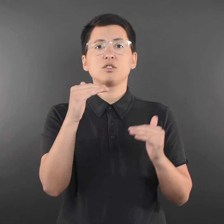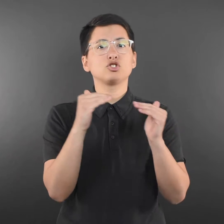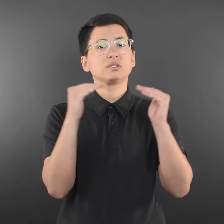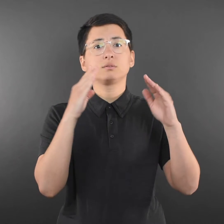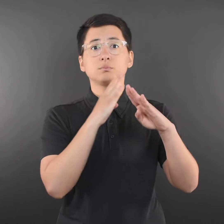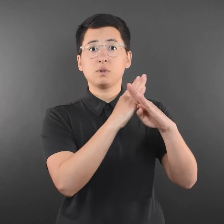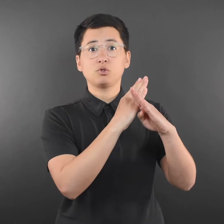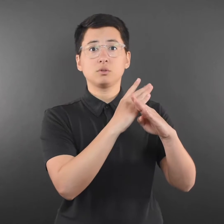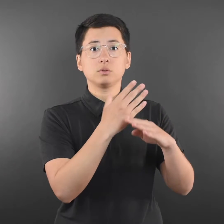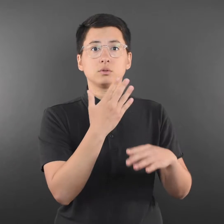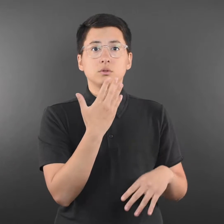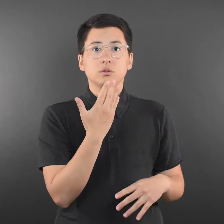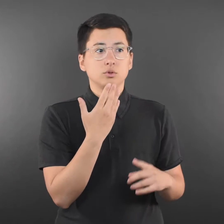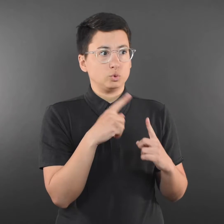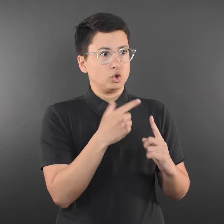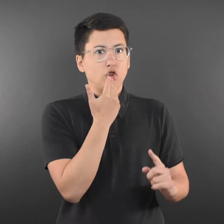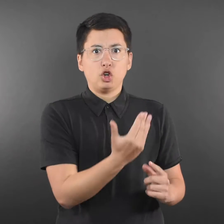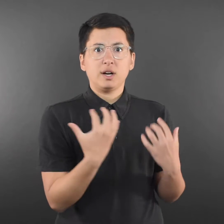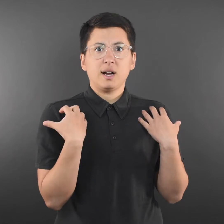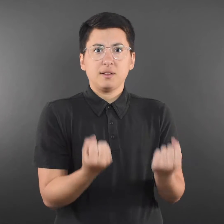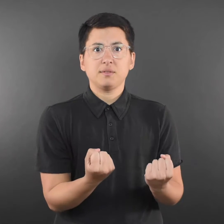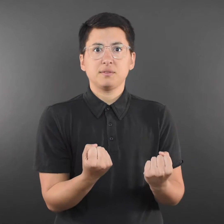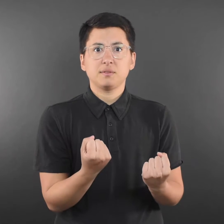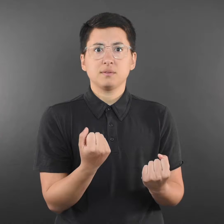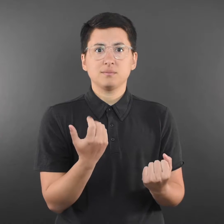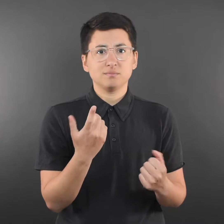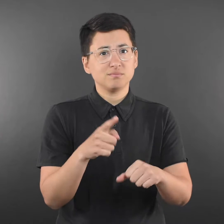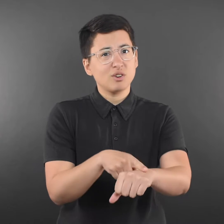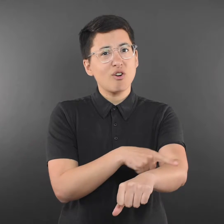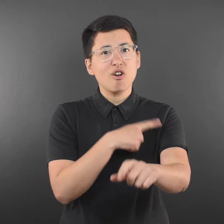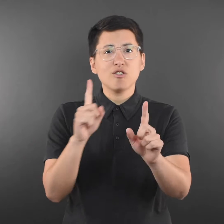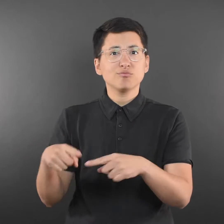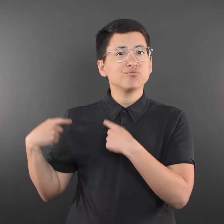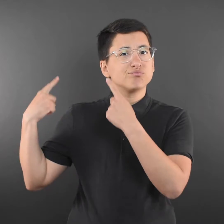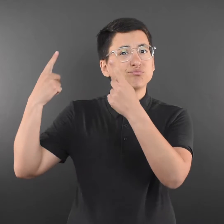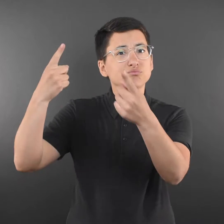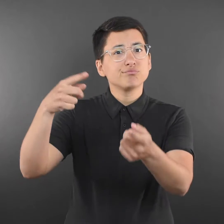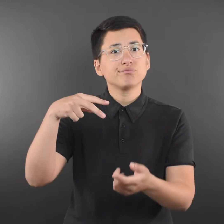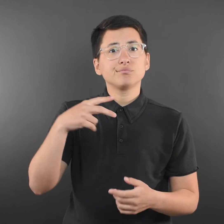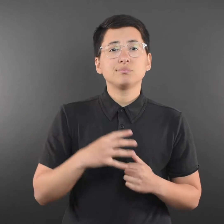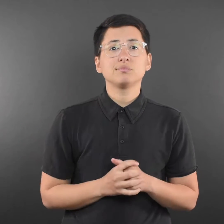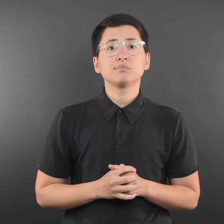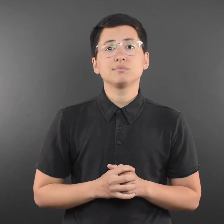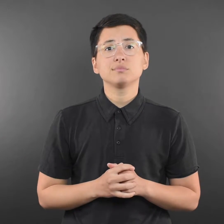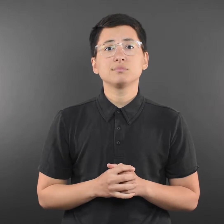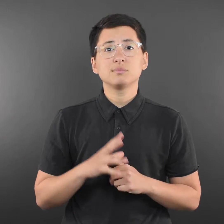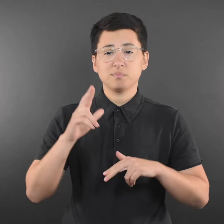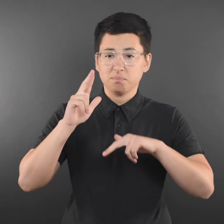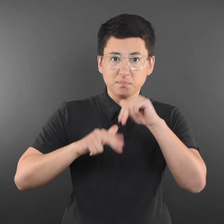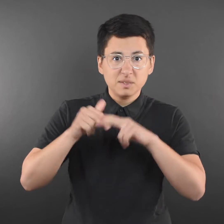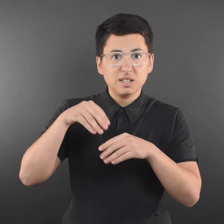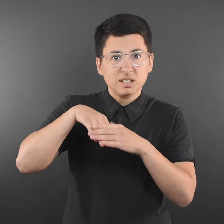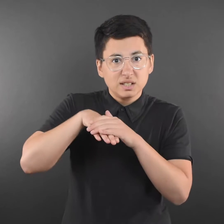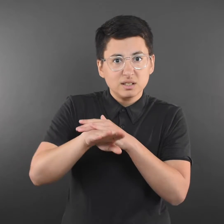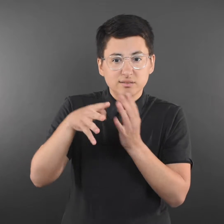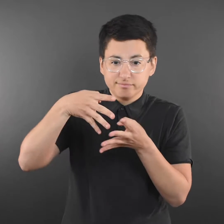These unjust barriers to good health are longstanding and built into everyday life and the decisions people make.